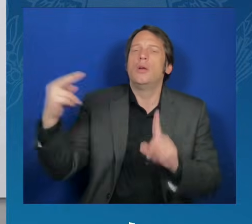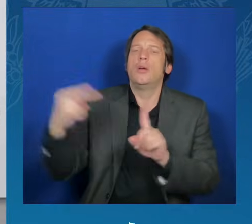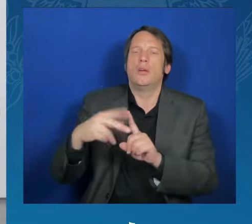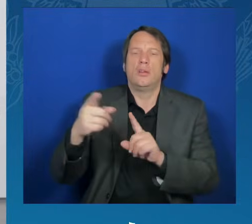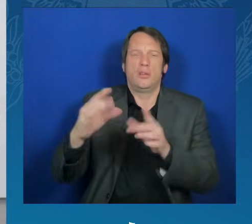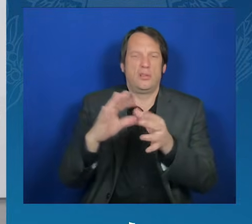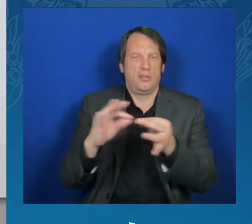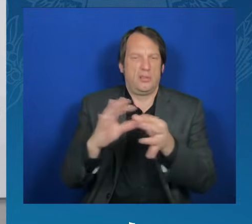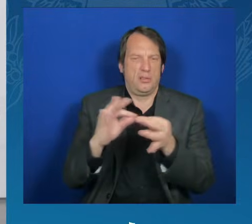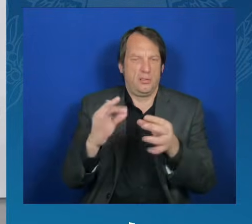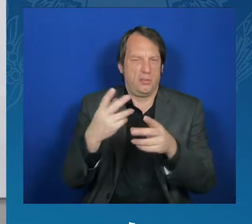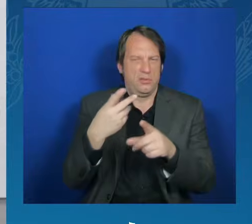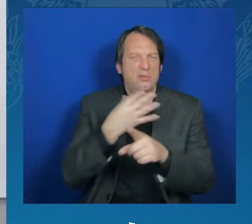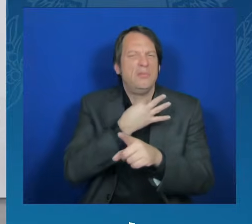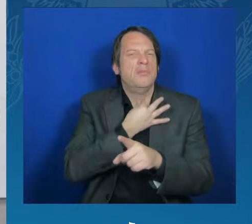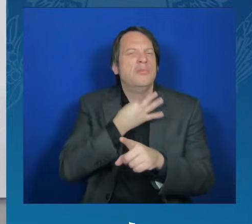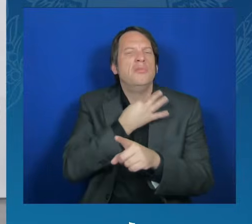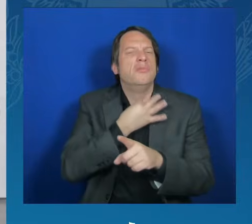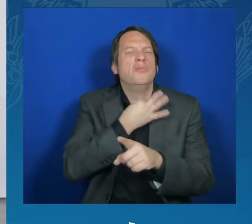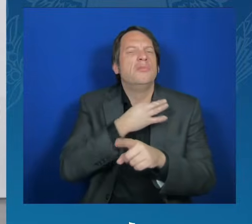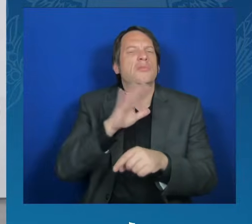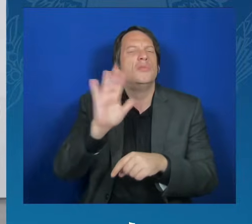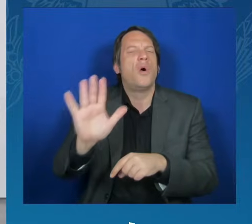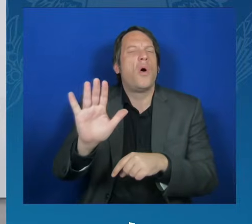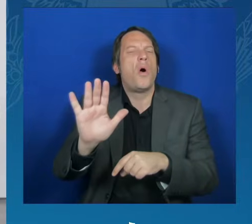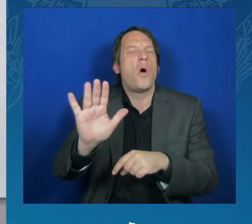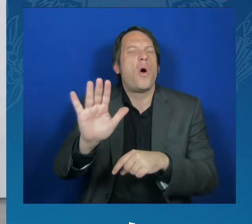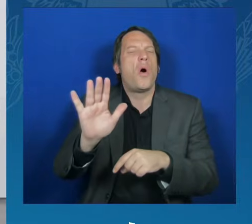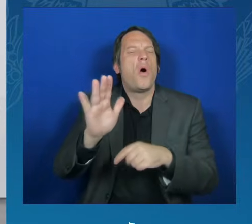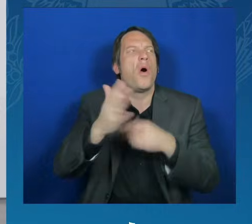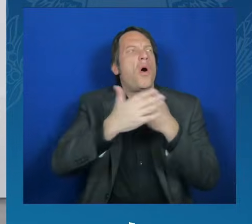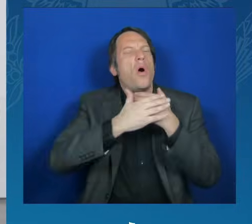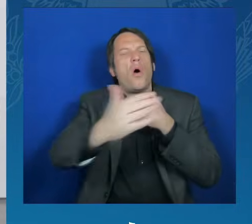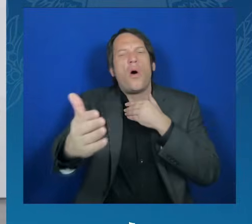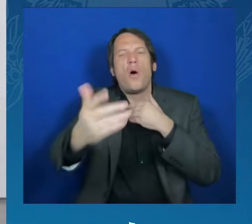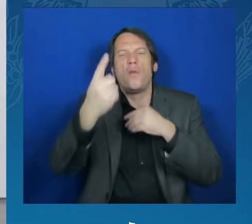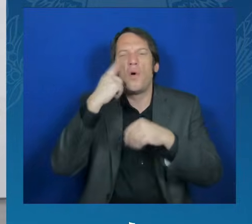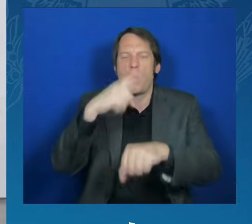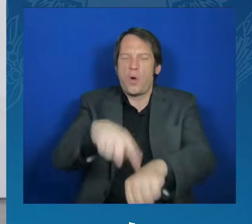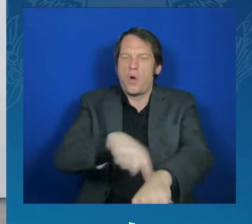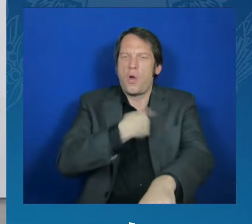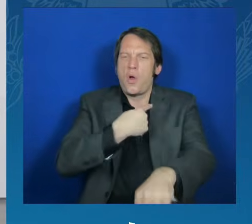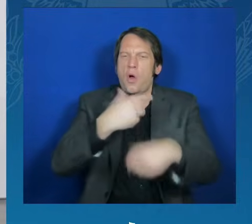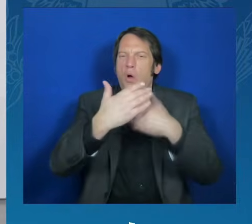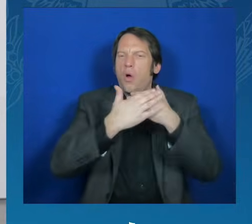for the Israelis and Palestine -- Palestinians? And how will they live with each other?